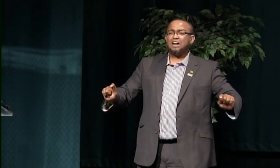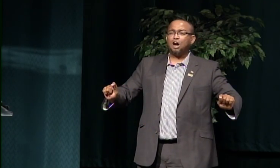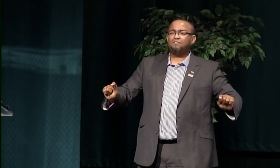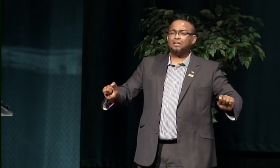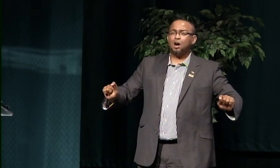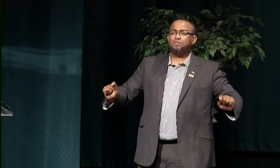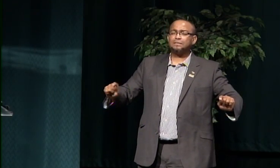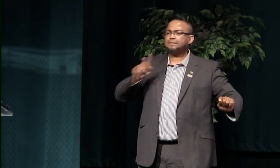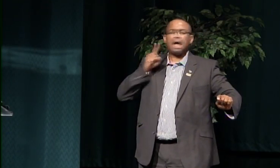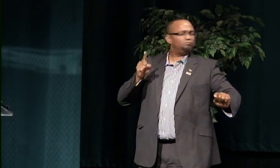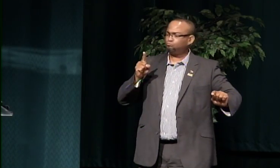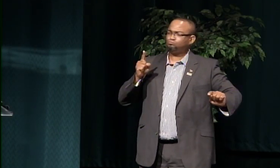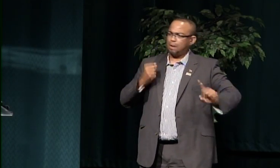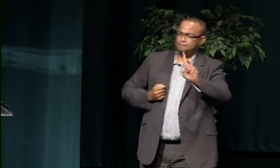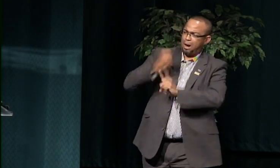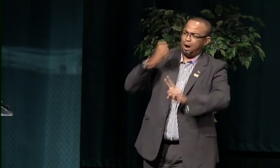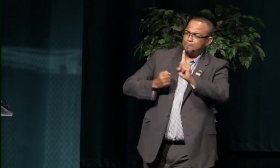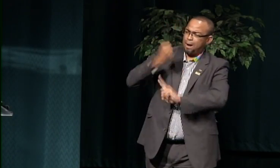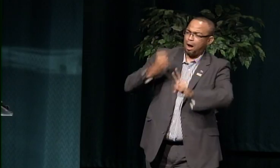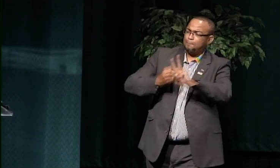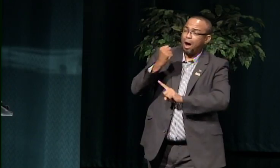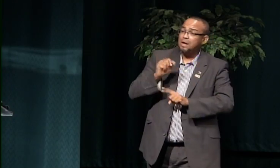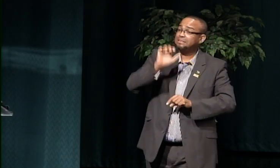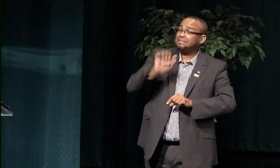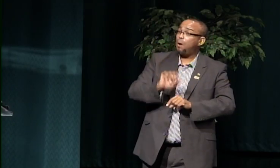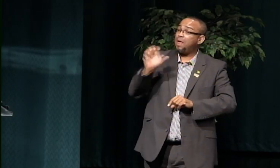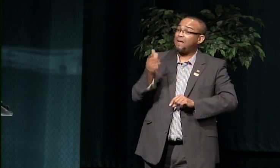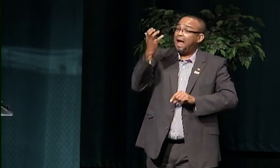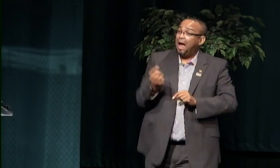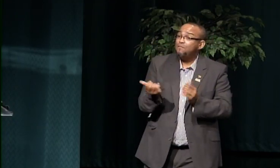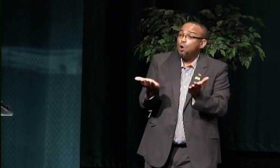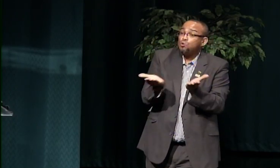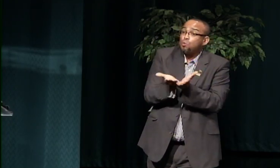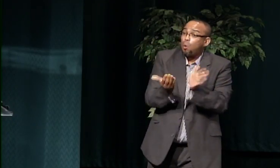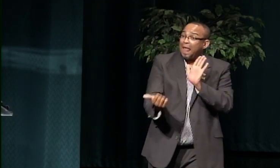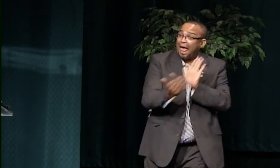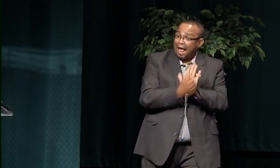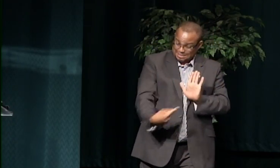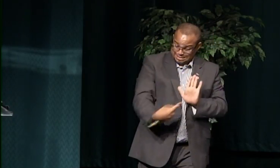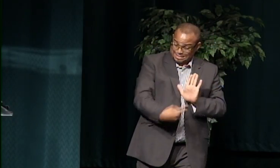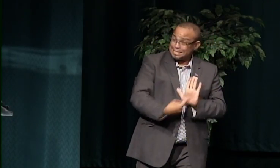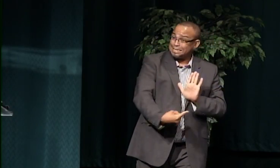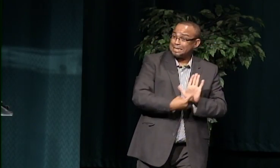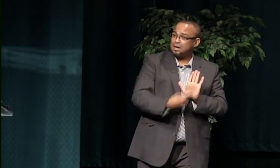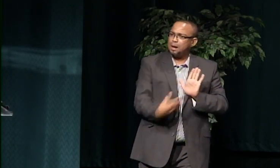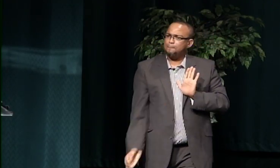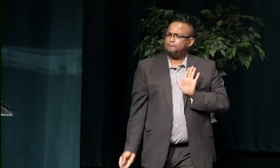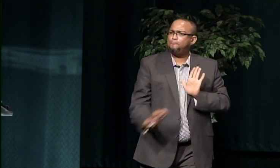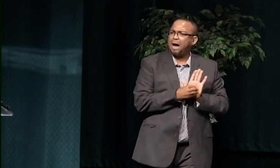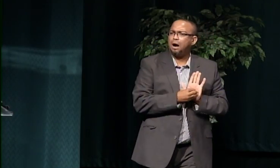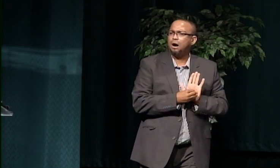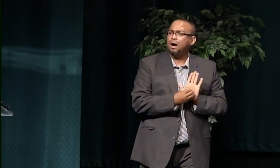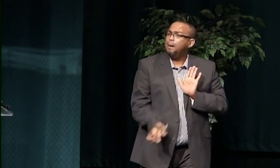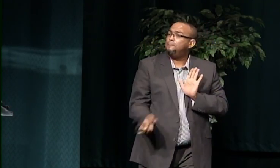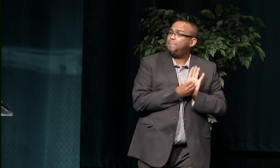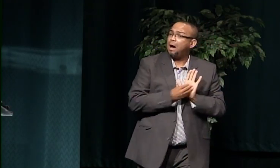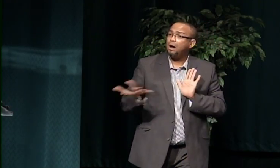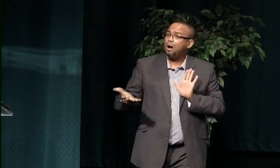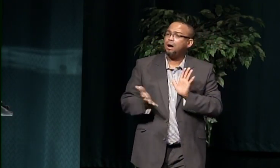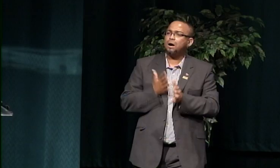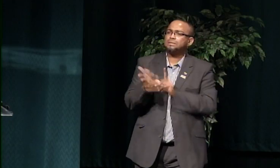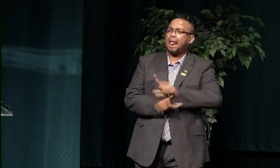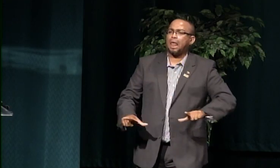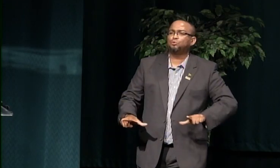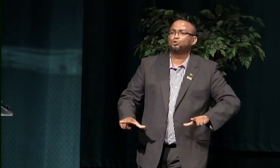So at that time there was a movement against using oralism